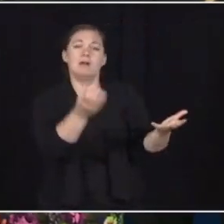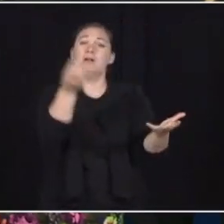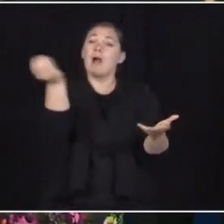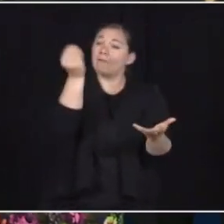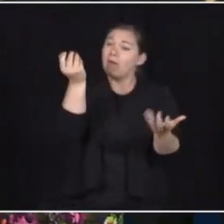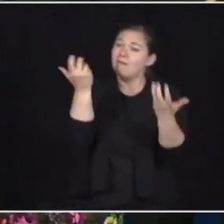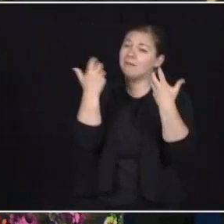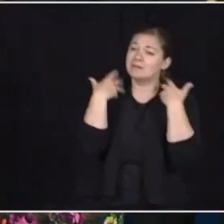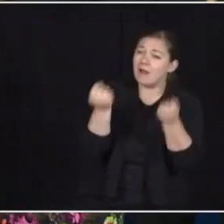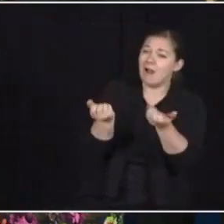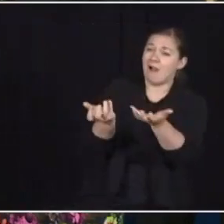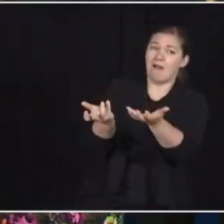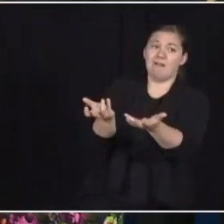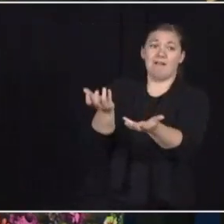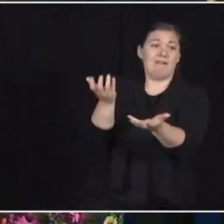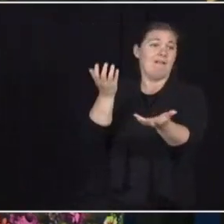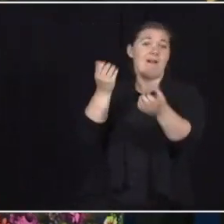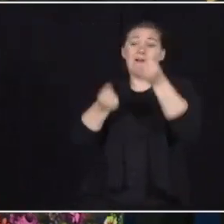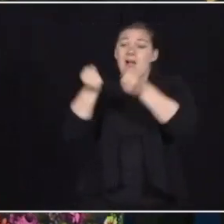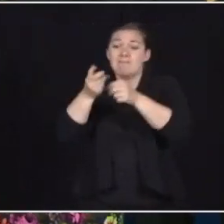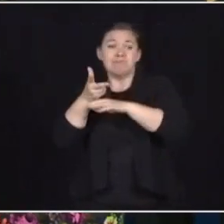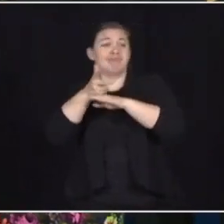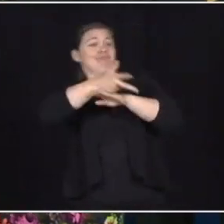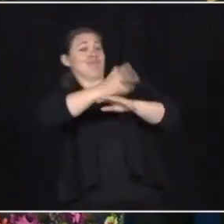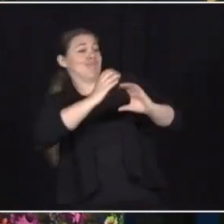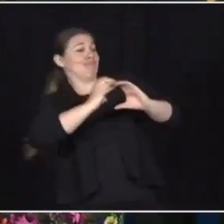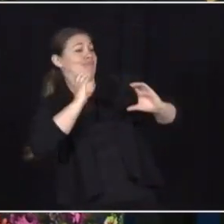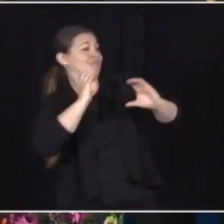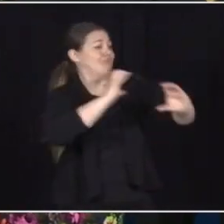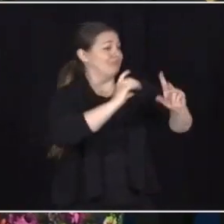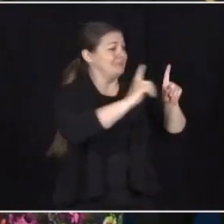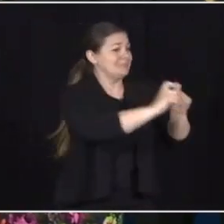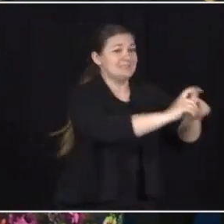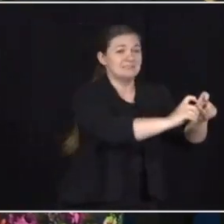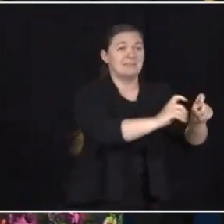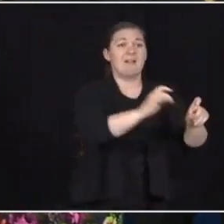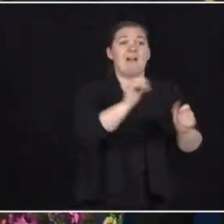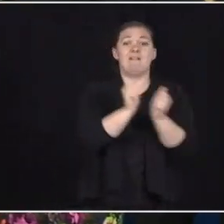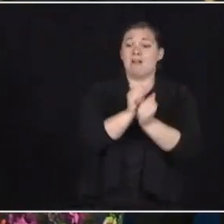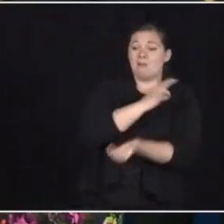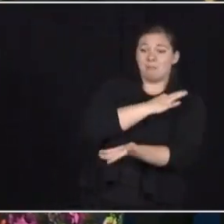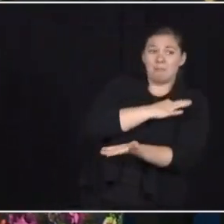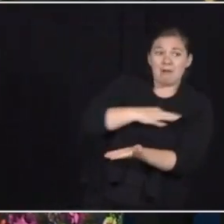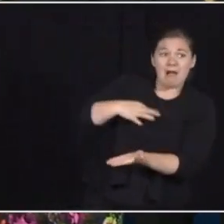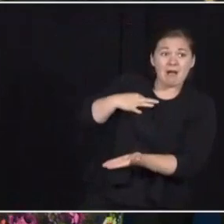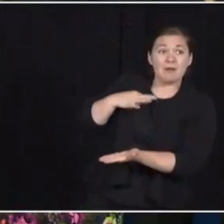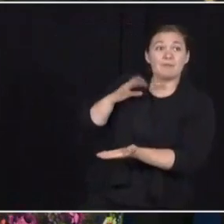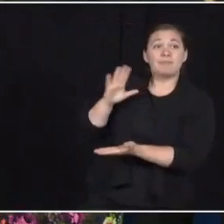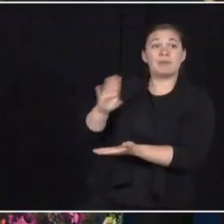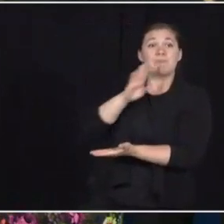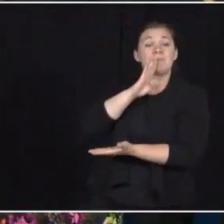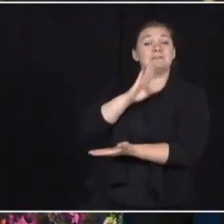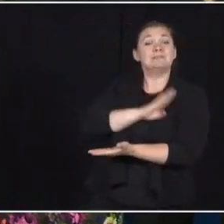I do think I've ever been able to stand up here on a Monday morning and say that we have done 21,000 tests.